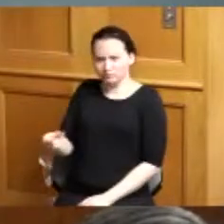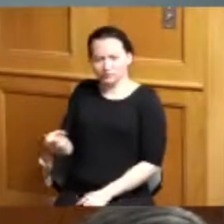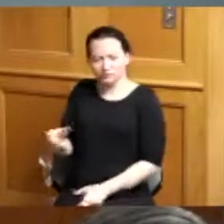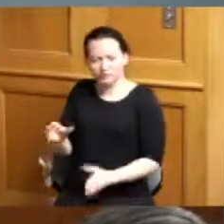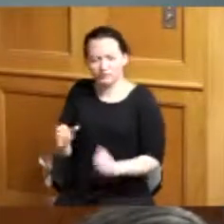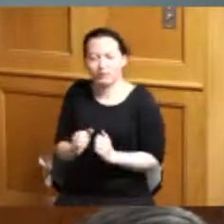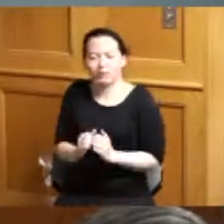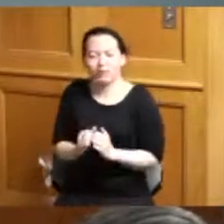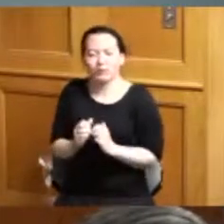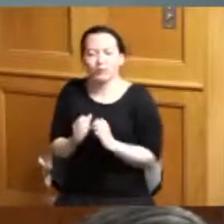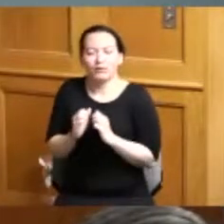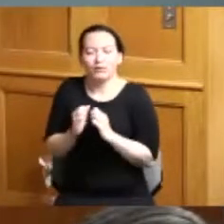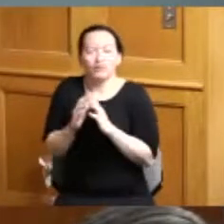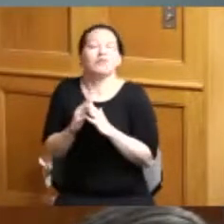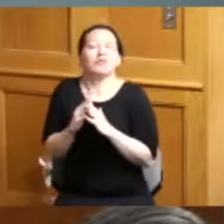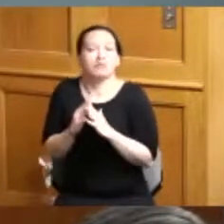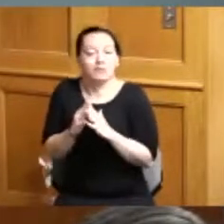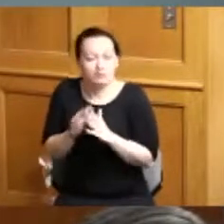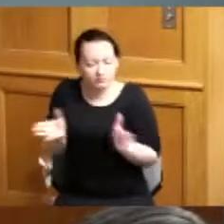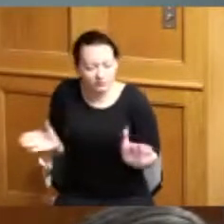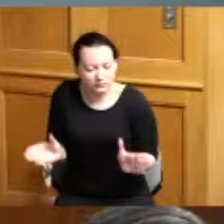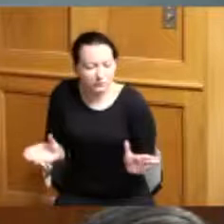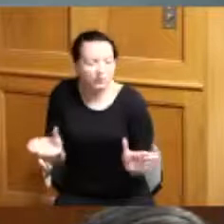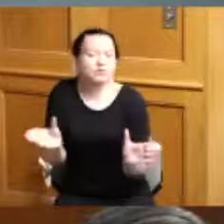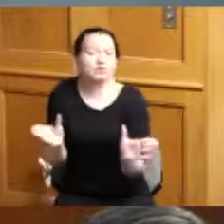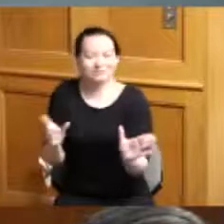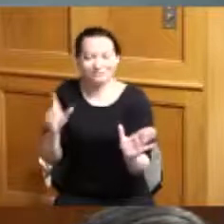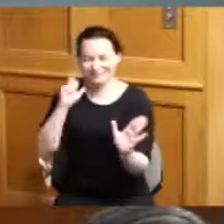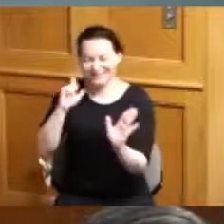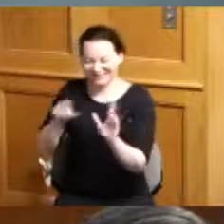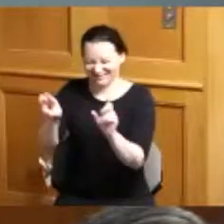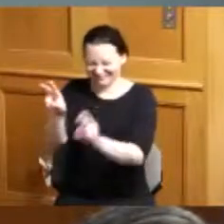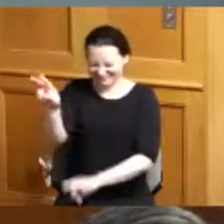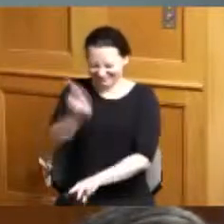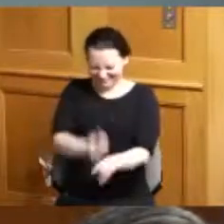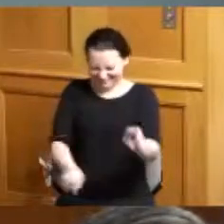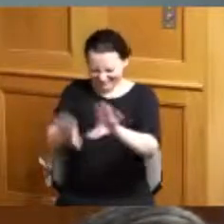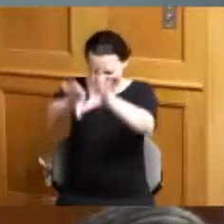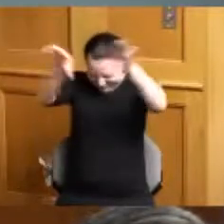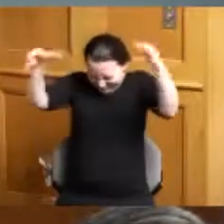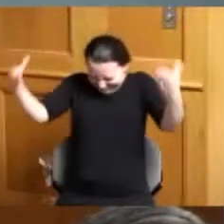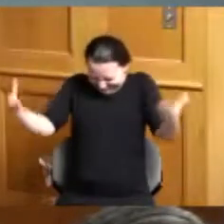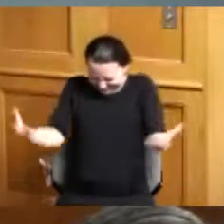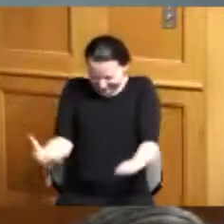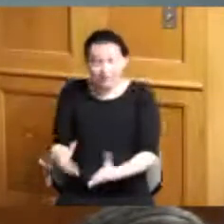and made a difference and we look at all of that but the most significant thing and